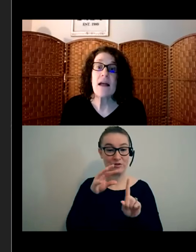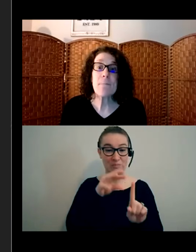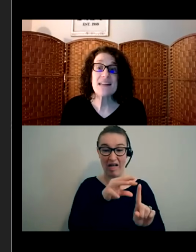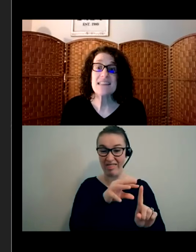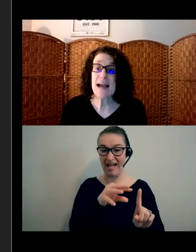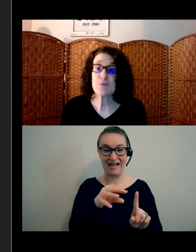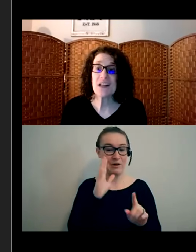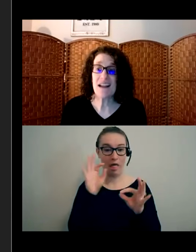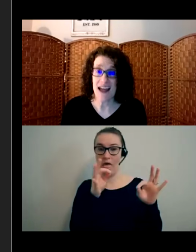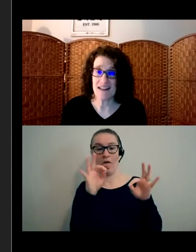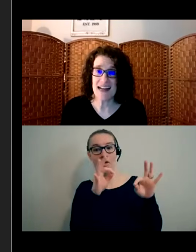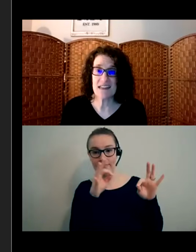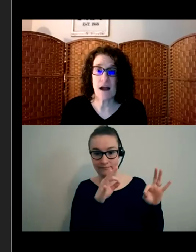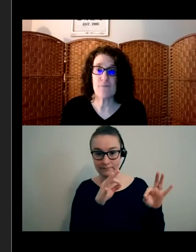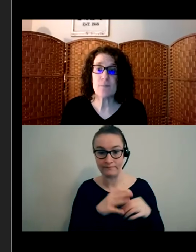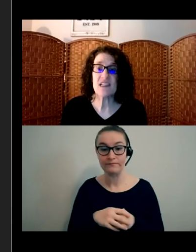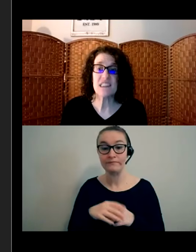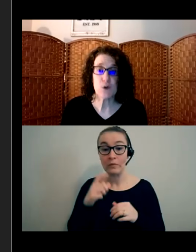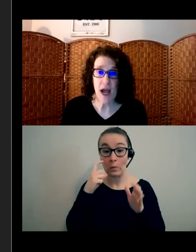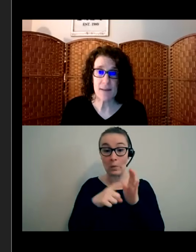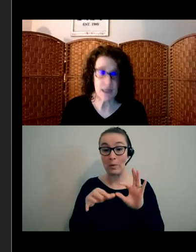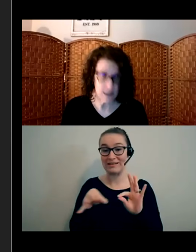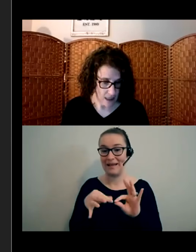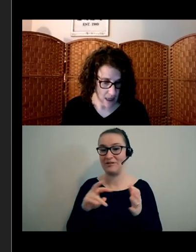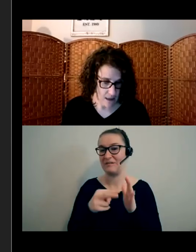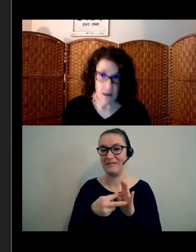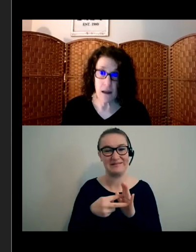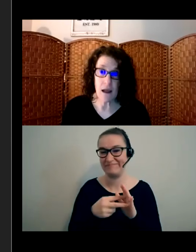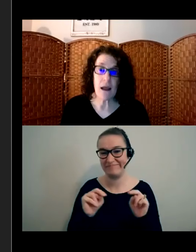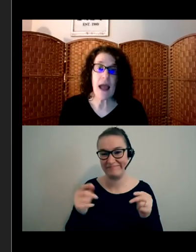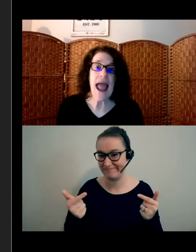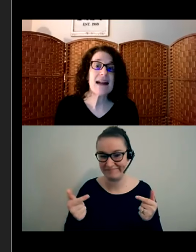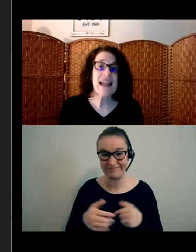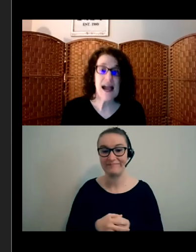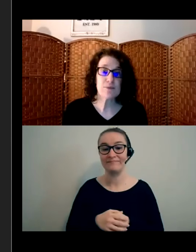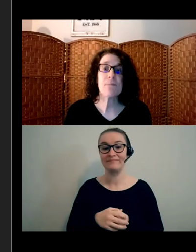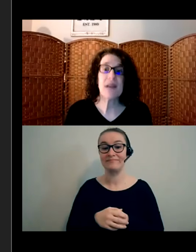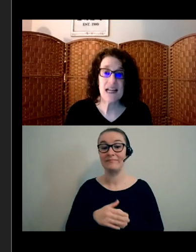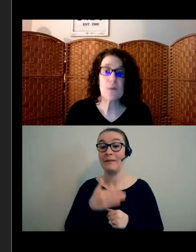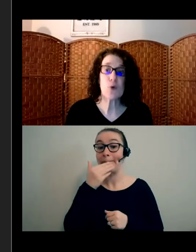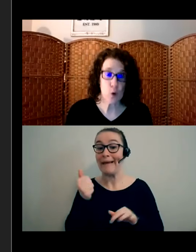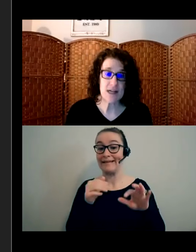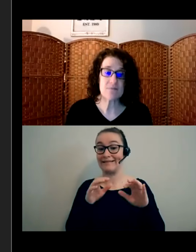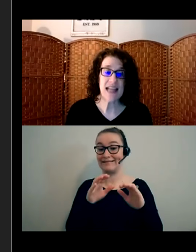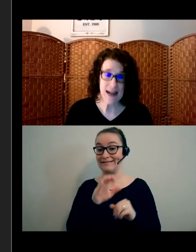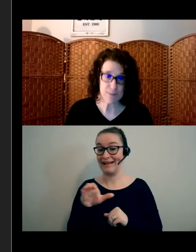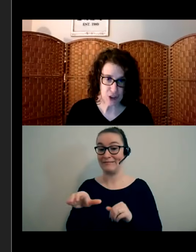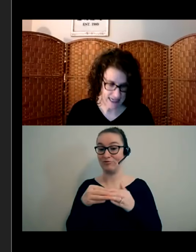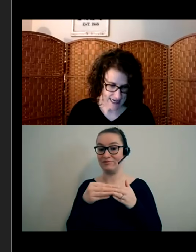The best captioning guidelines come from Described and Captioned Media Program's Captioning Key.